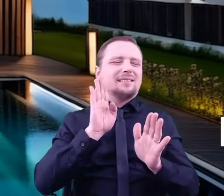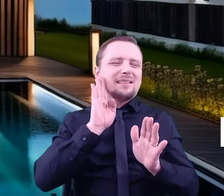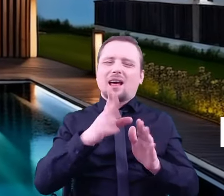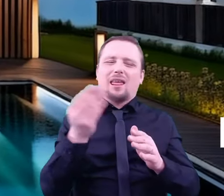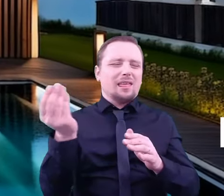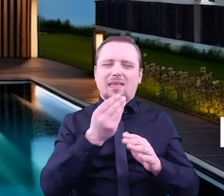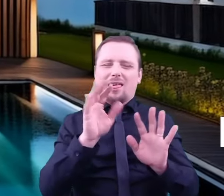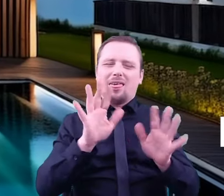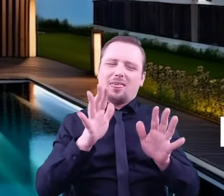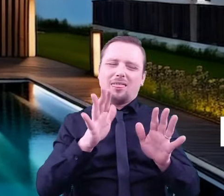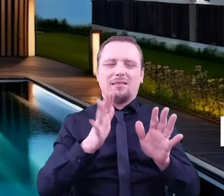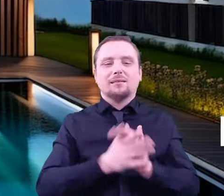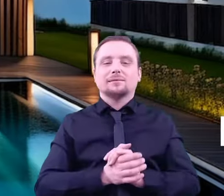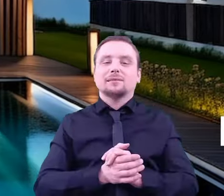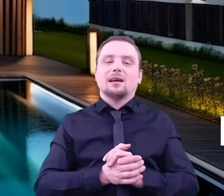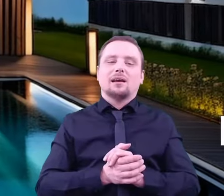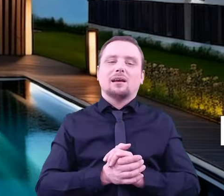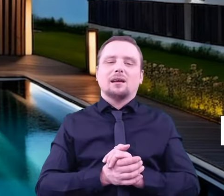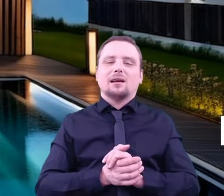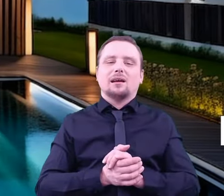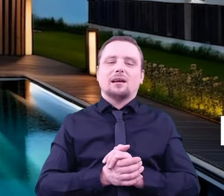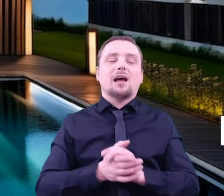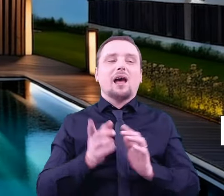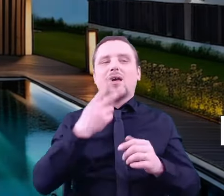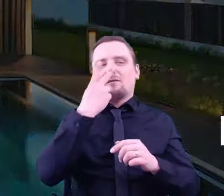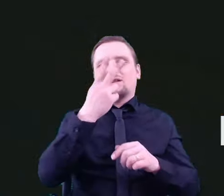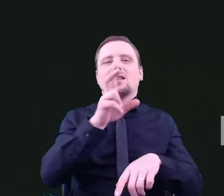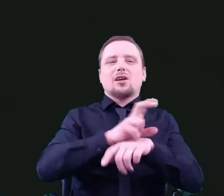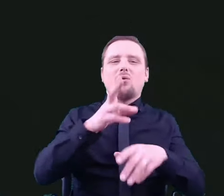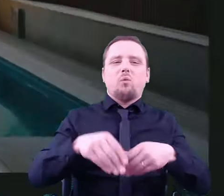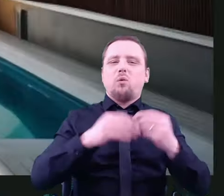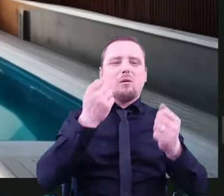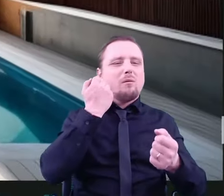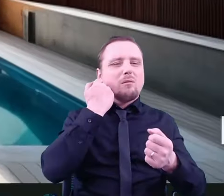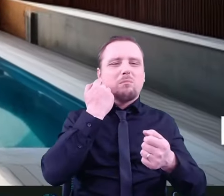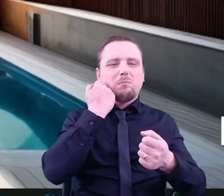Nevertheless, considering the constant and rapid changes, it is our hope that this program will also serve as a tool of sorts.